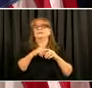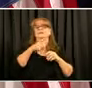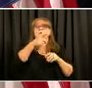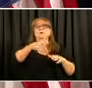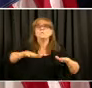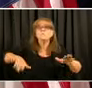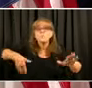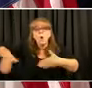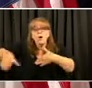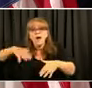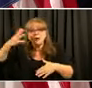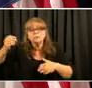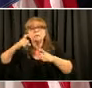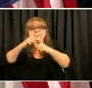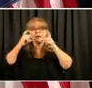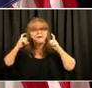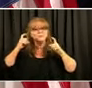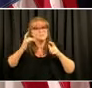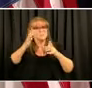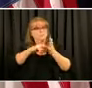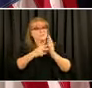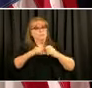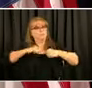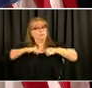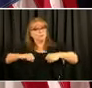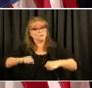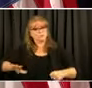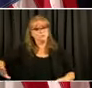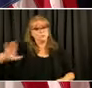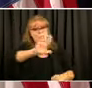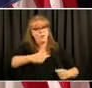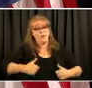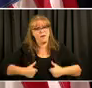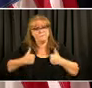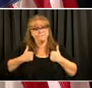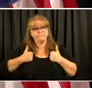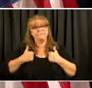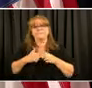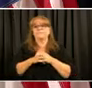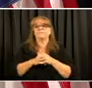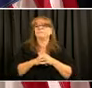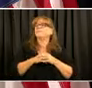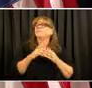because whether a visitor to gunnison or vale or aspen is from denver or aurora or from